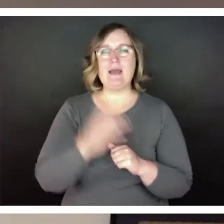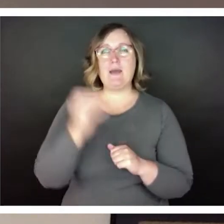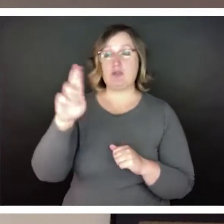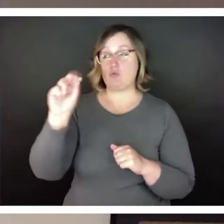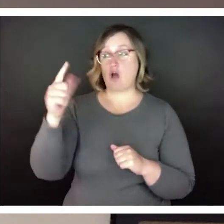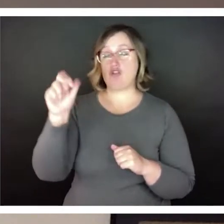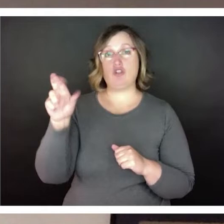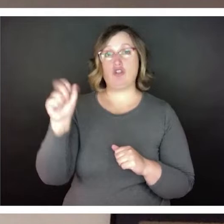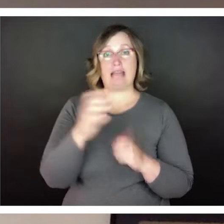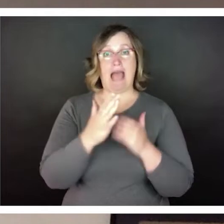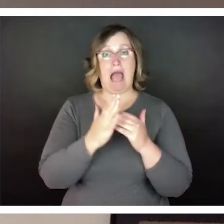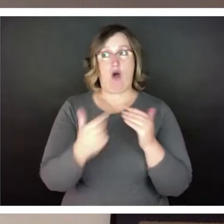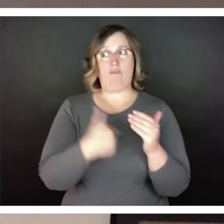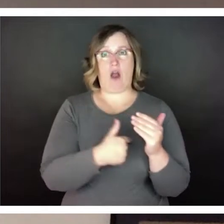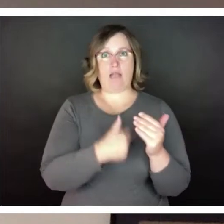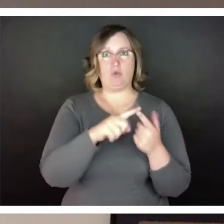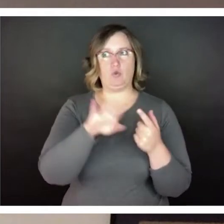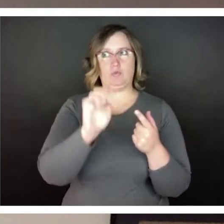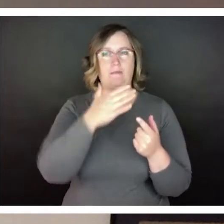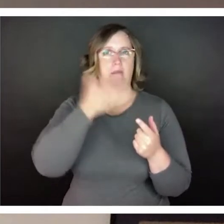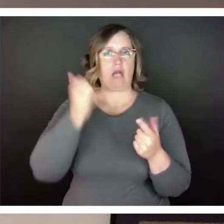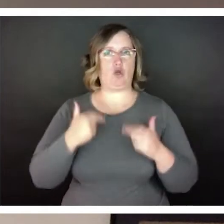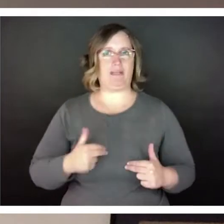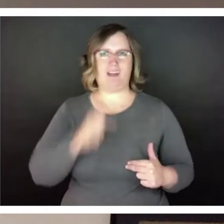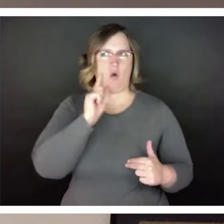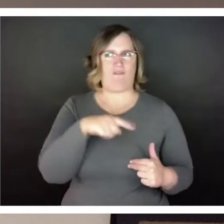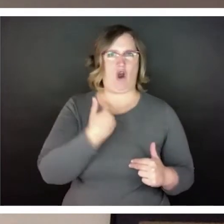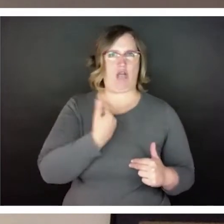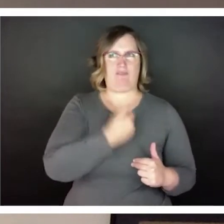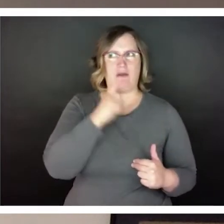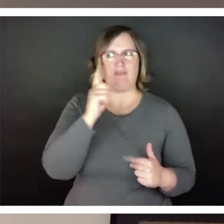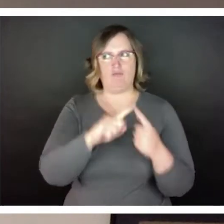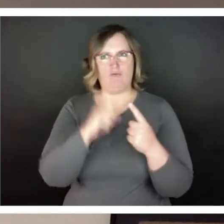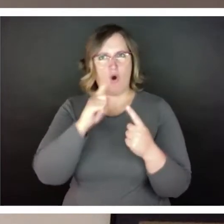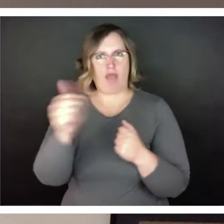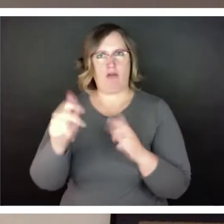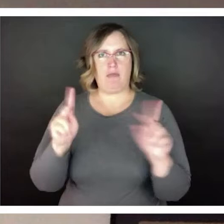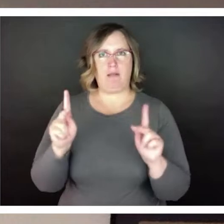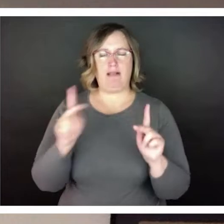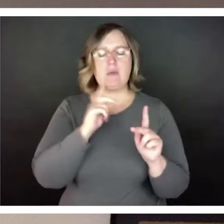not only to ourselves, but to others. He would often ask groups of people to take a moment and think about all of the people